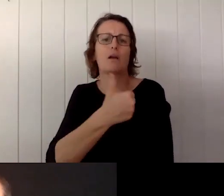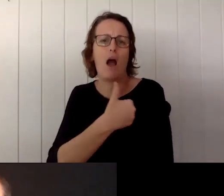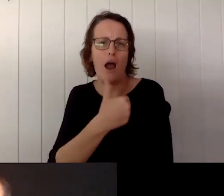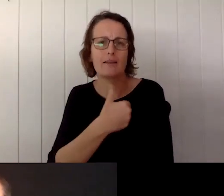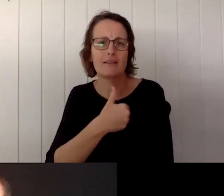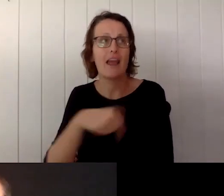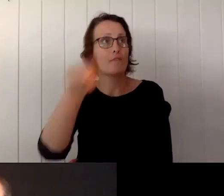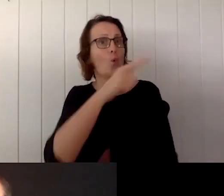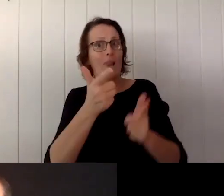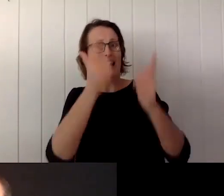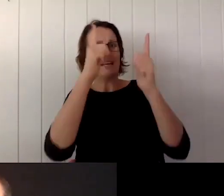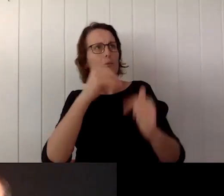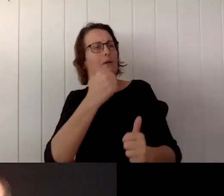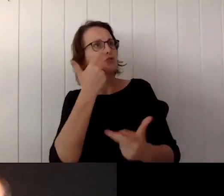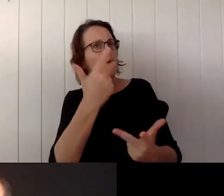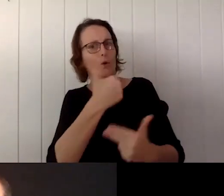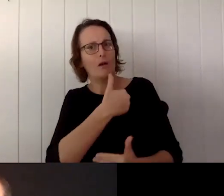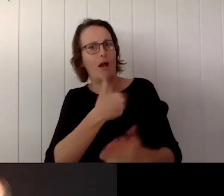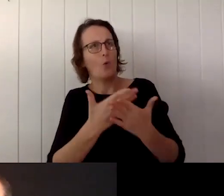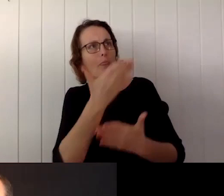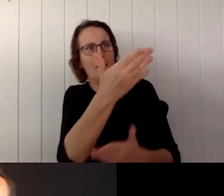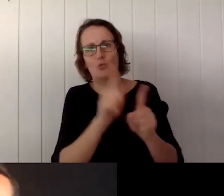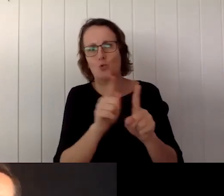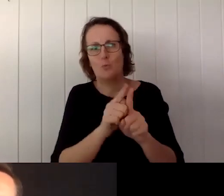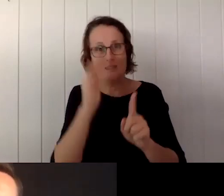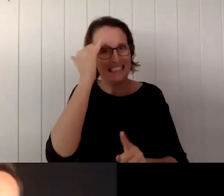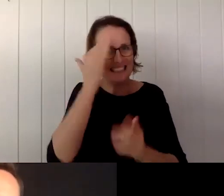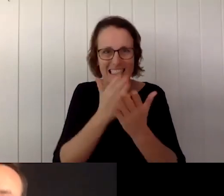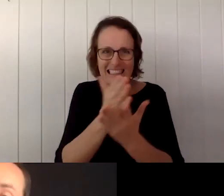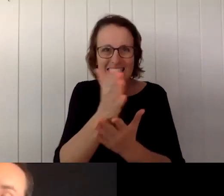they're battling through these challenges too. >> Kevin: Great.